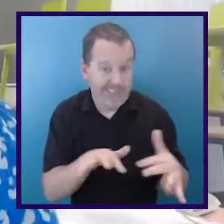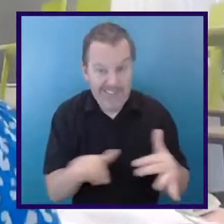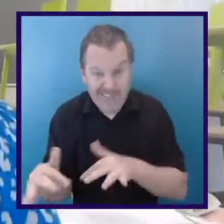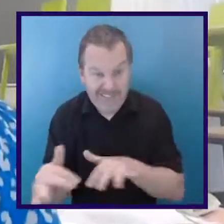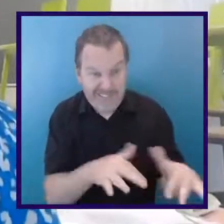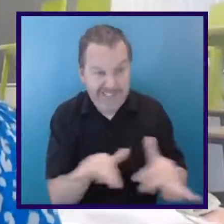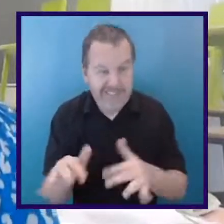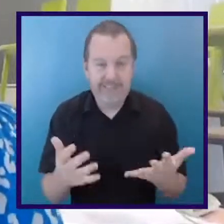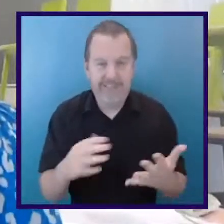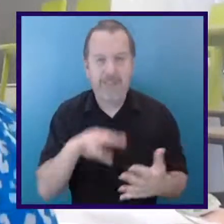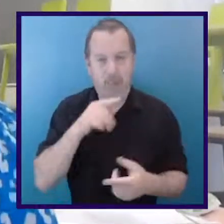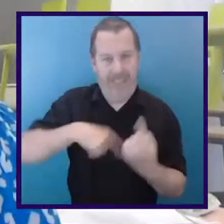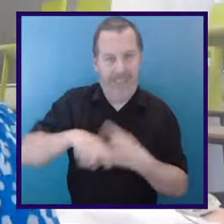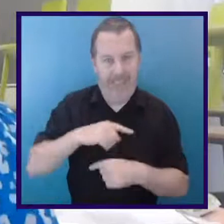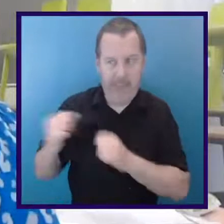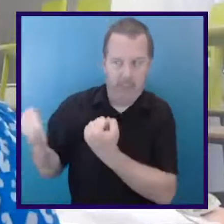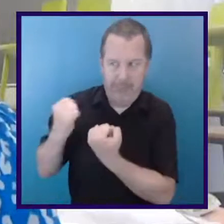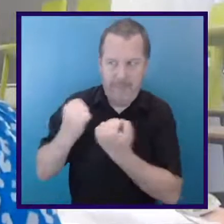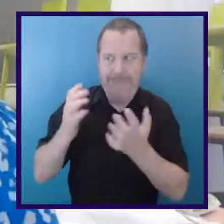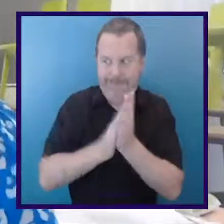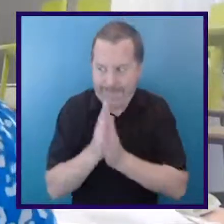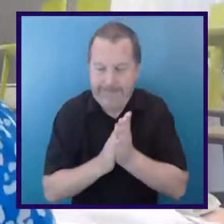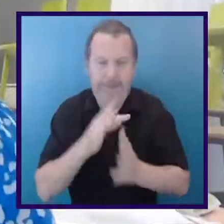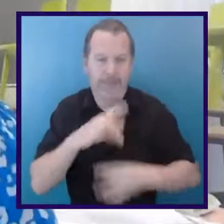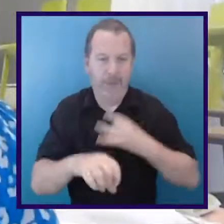So that puts us under pressure to make sure that our lessons are good, that we're up to